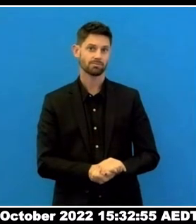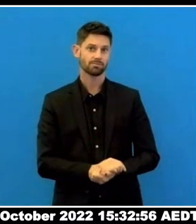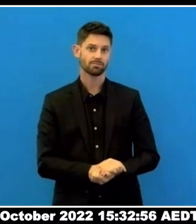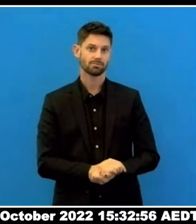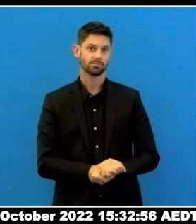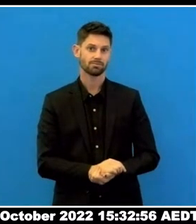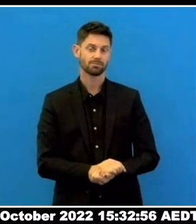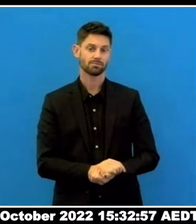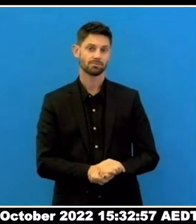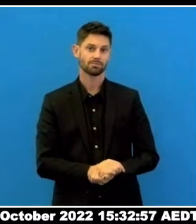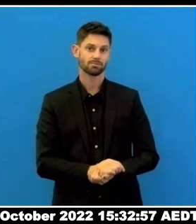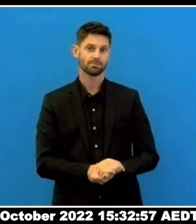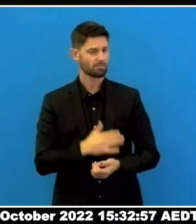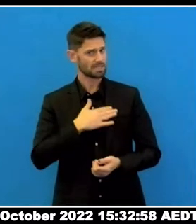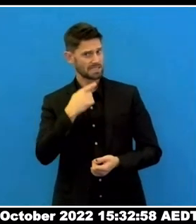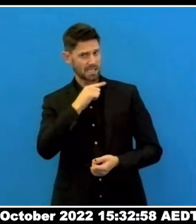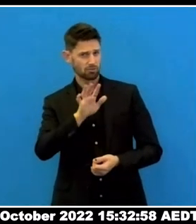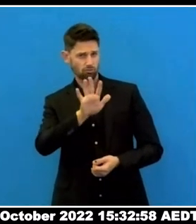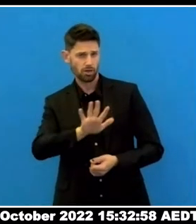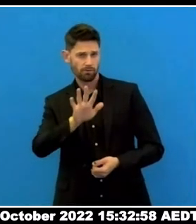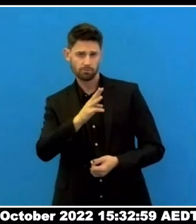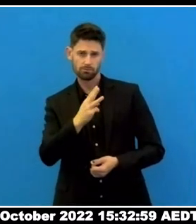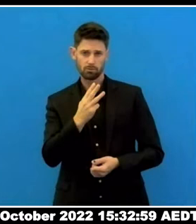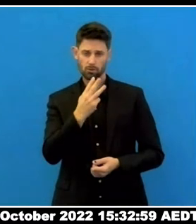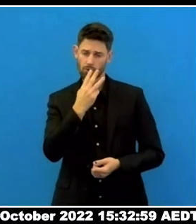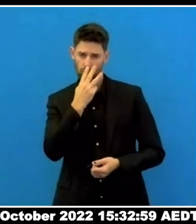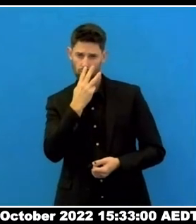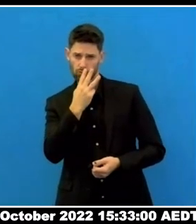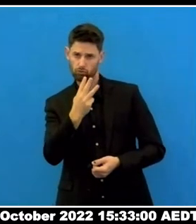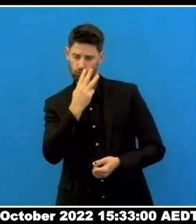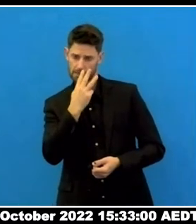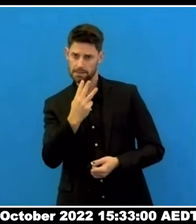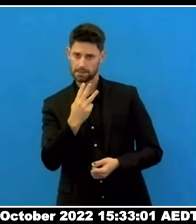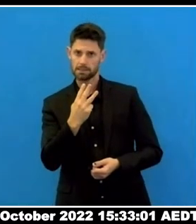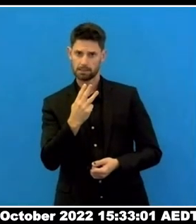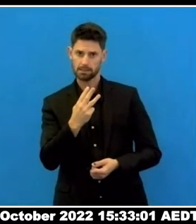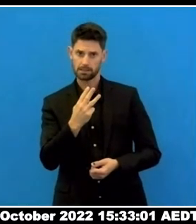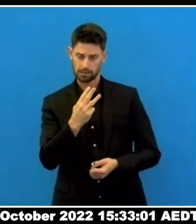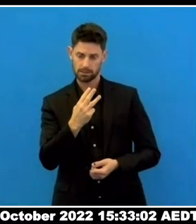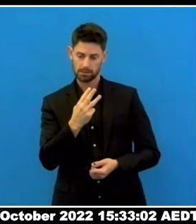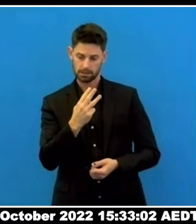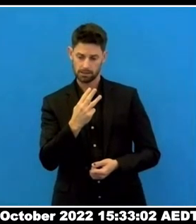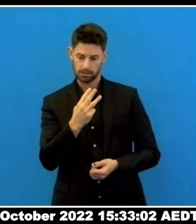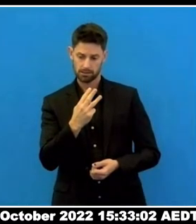like, 3 years old, and he was, you know,